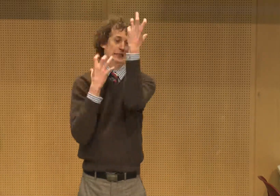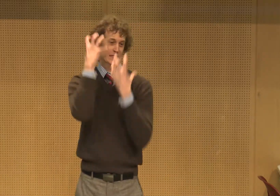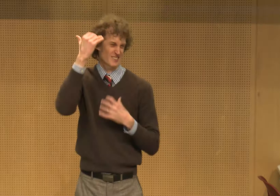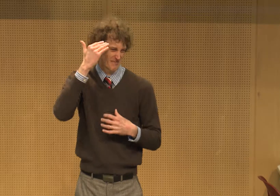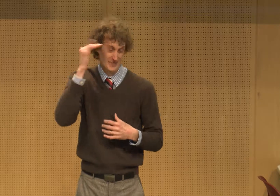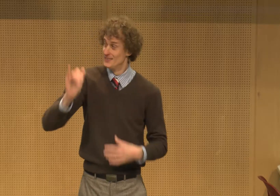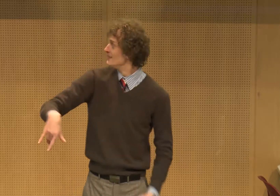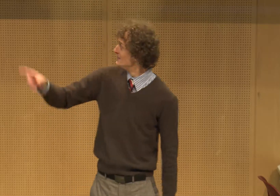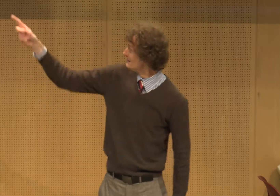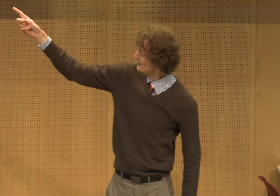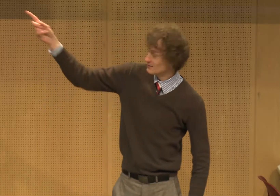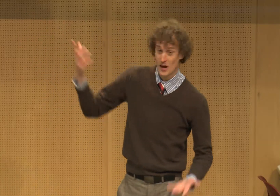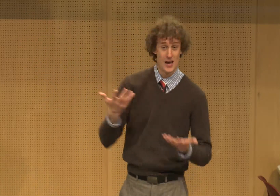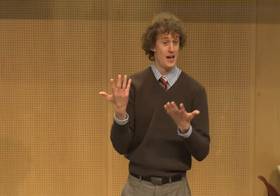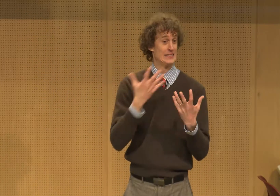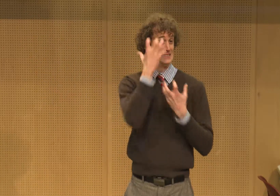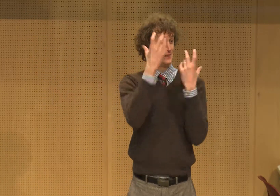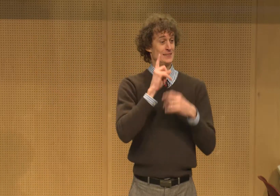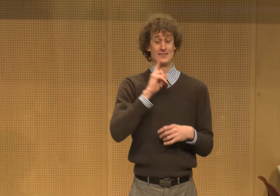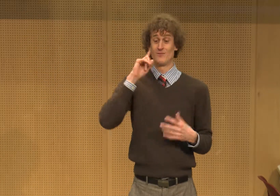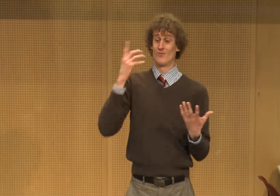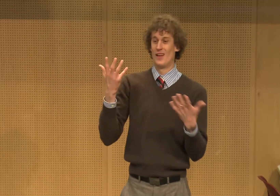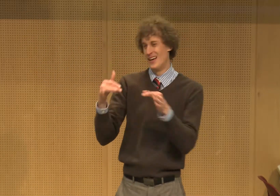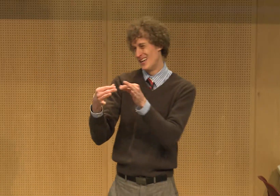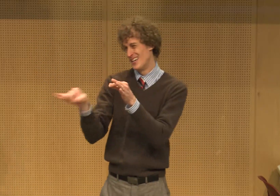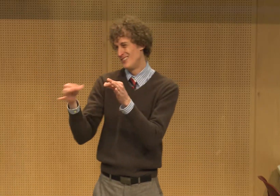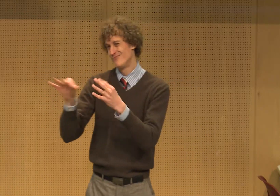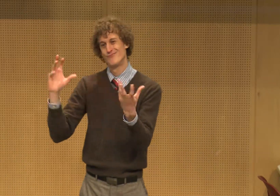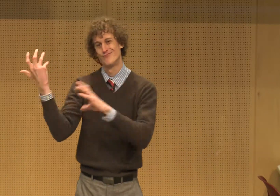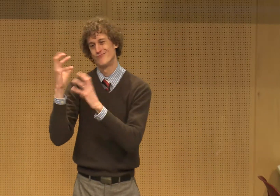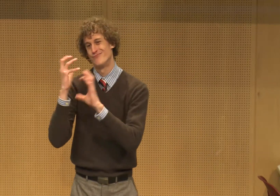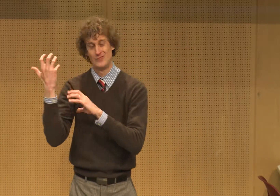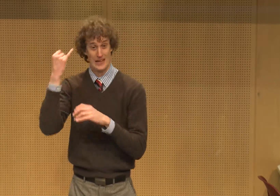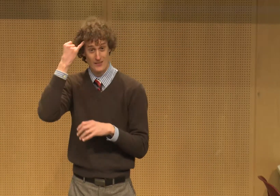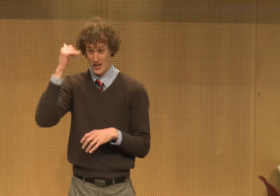it can fail, it can be down, misunderstanding can happen,